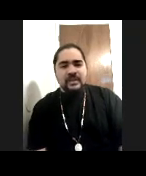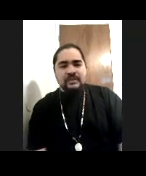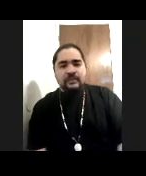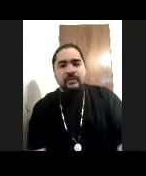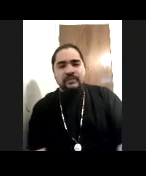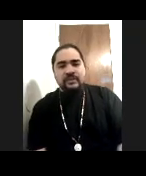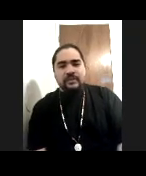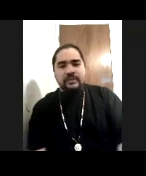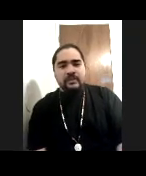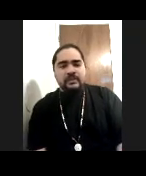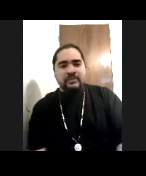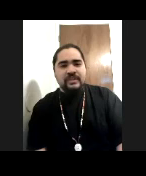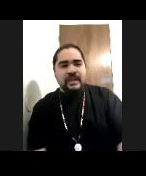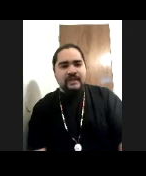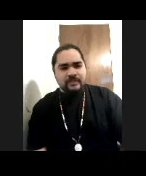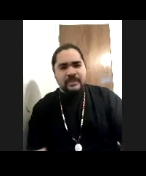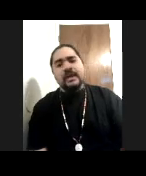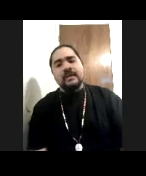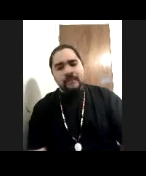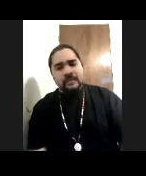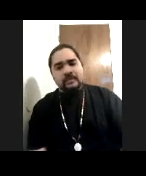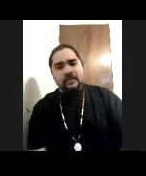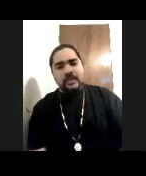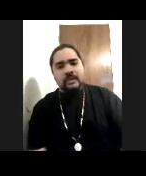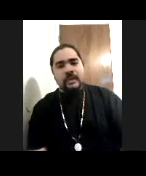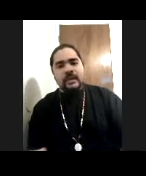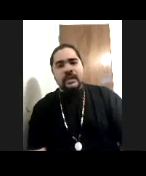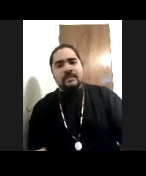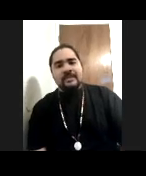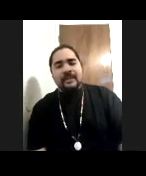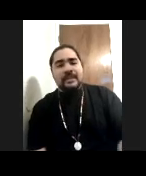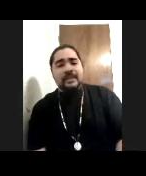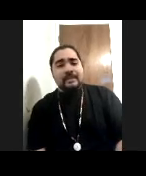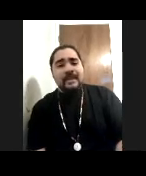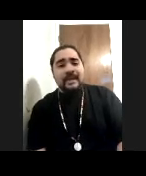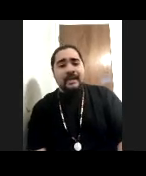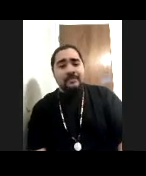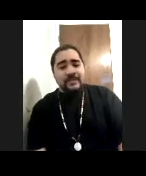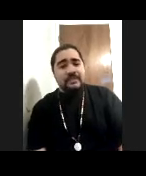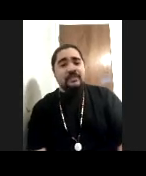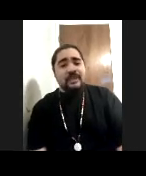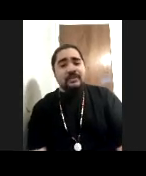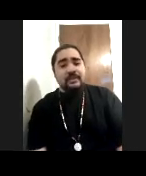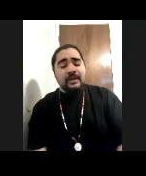to flourish a little bit more, especially like after being gone from college for a year and me finally coming back this year in January,